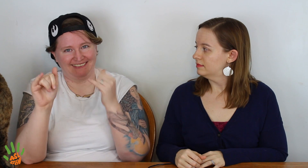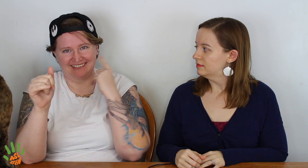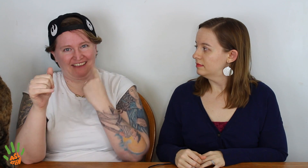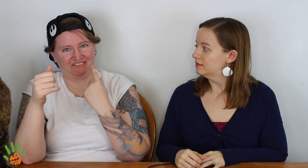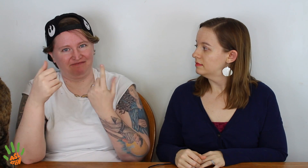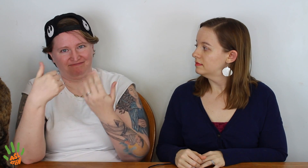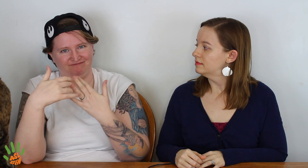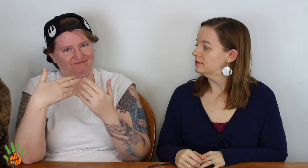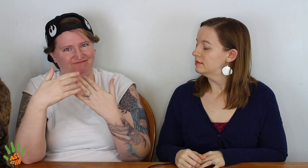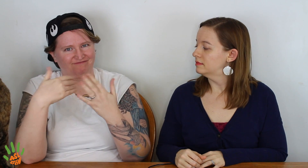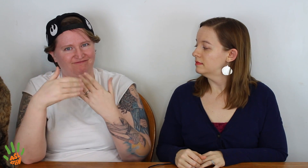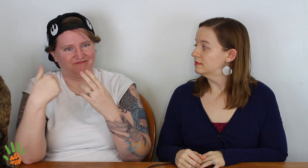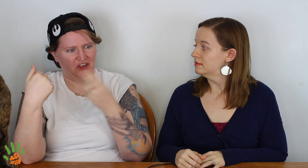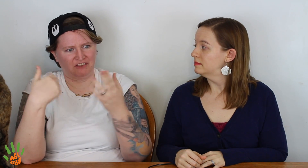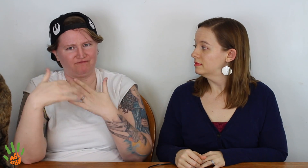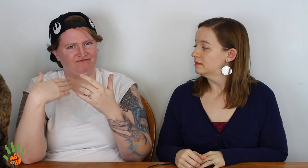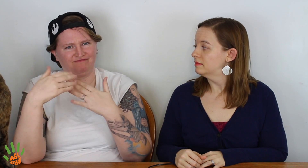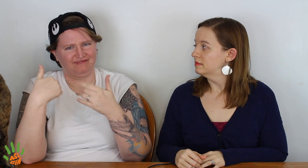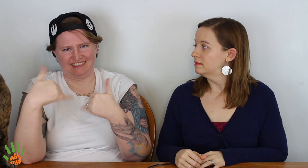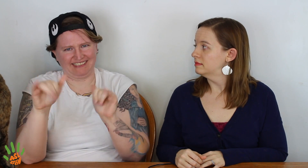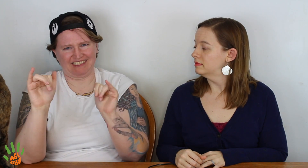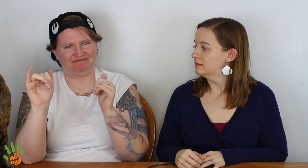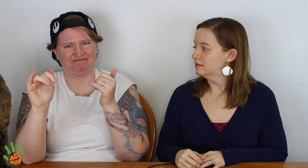No, you are still D/deaf or hard of hearing regardless.